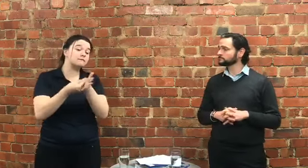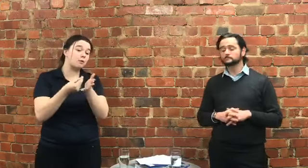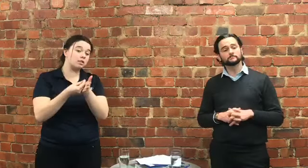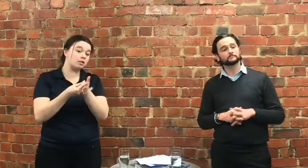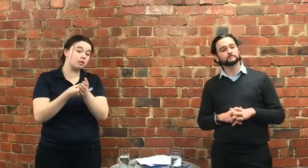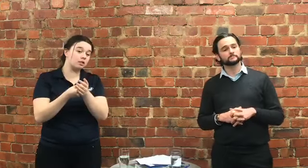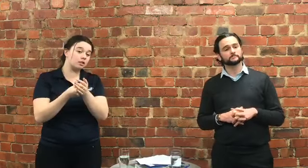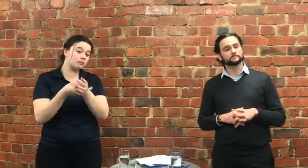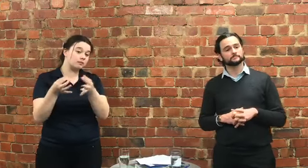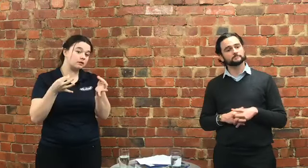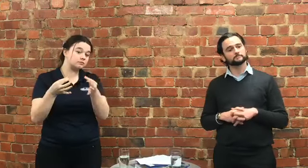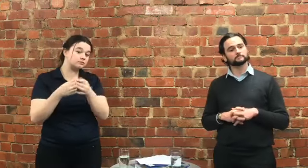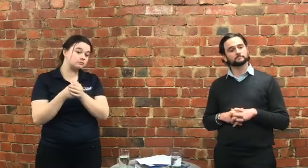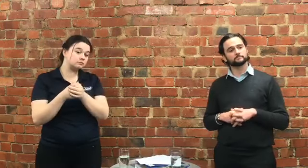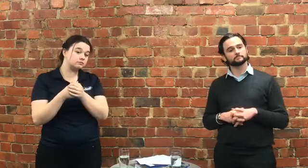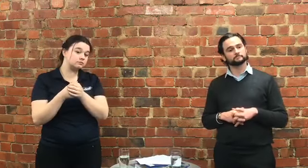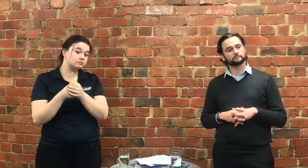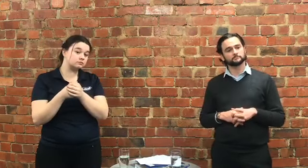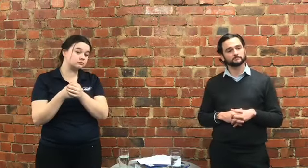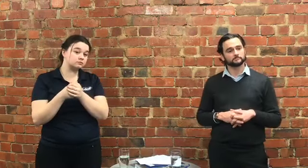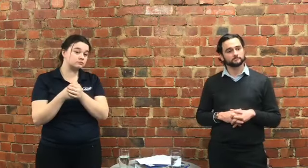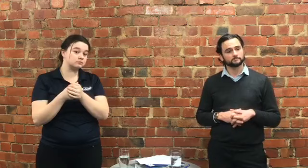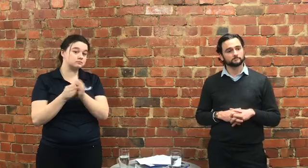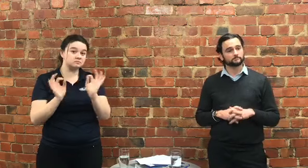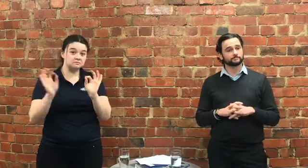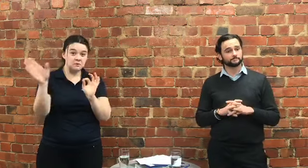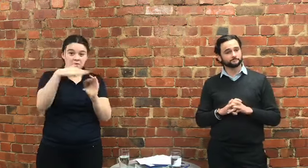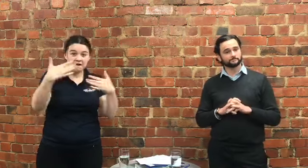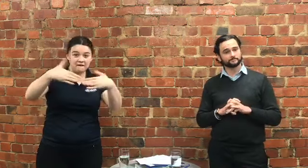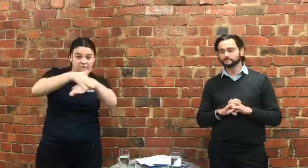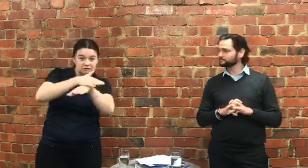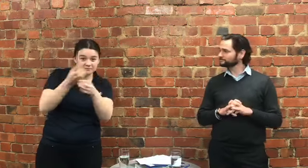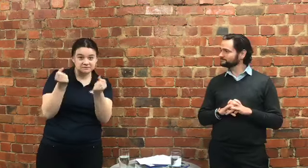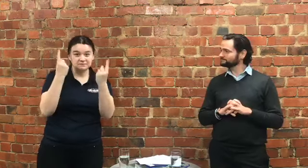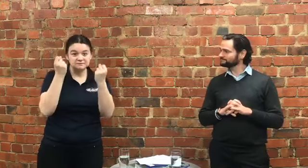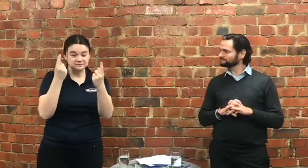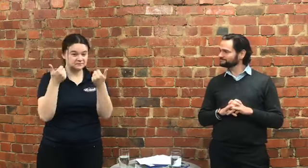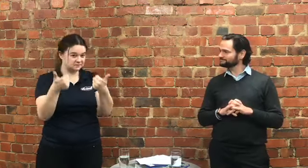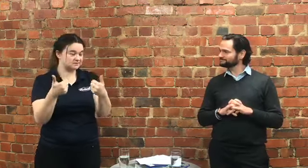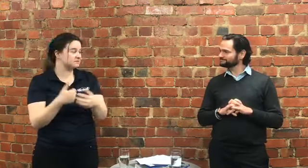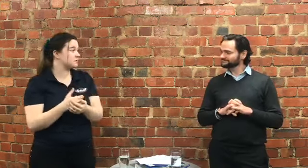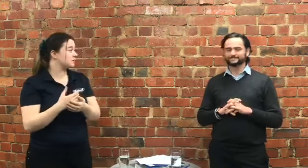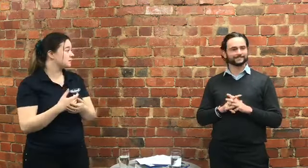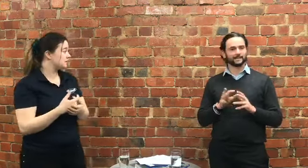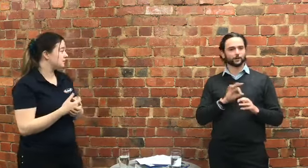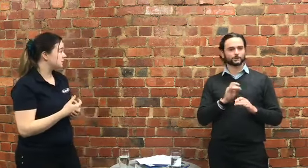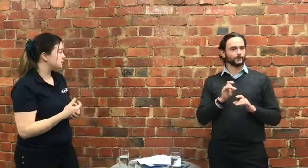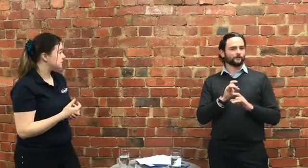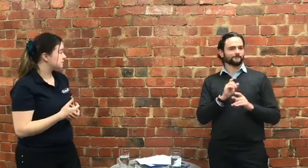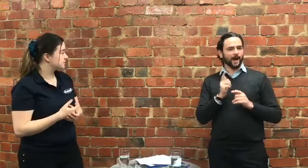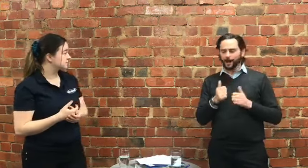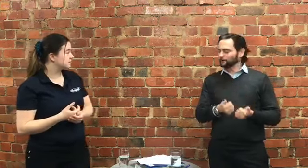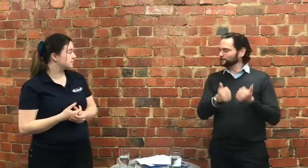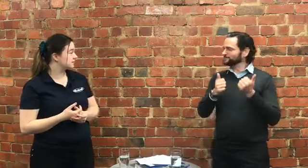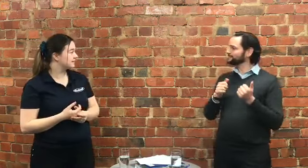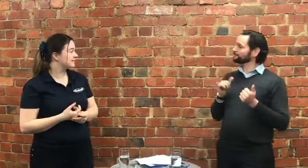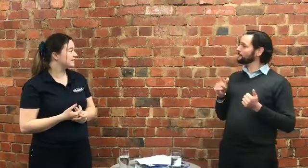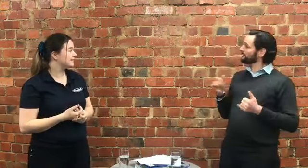So, if there's any questions about the plan or the funding, I'm just wondering whether we've covered everything for you.